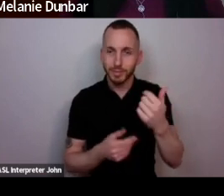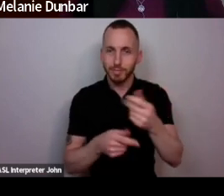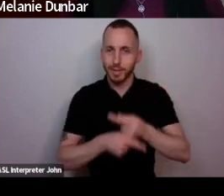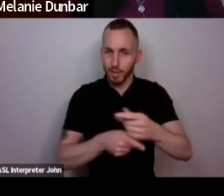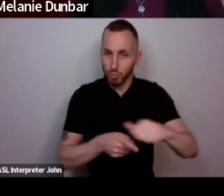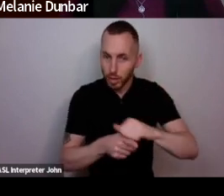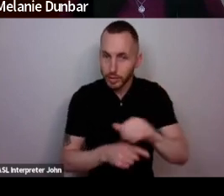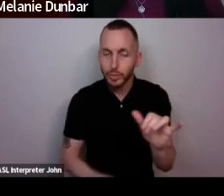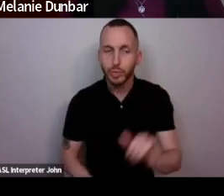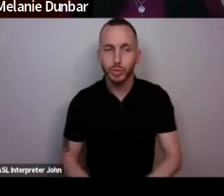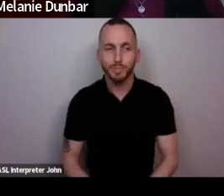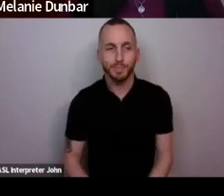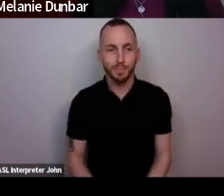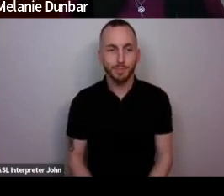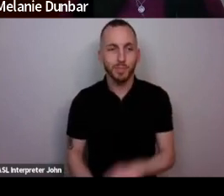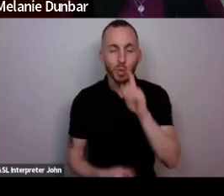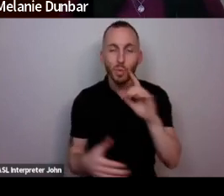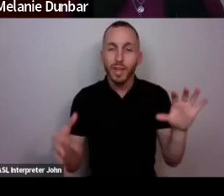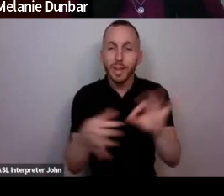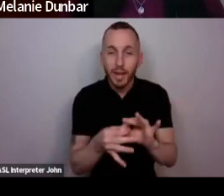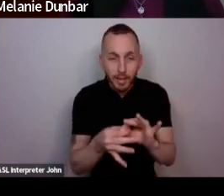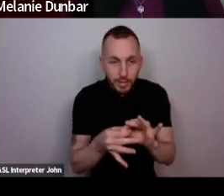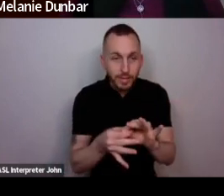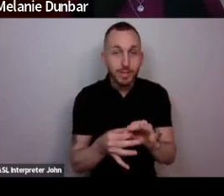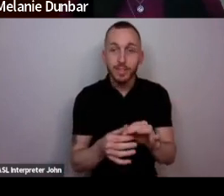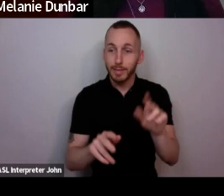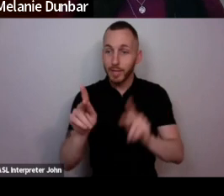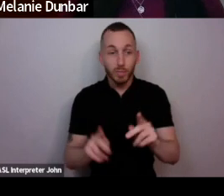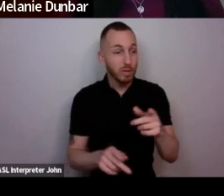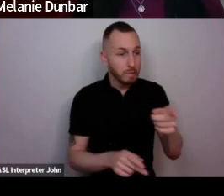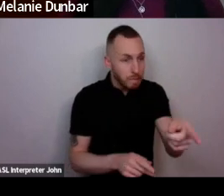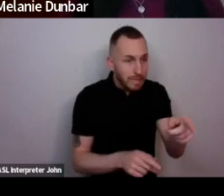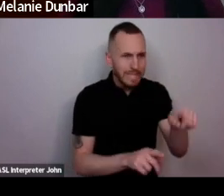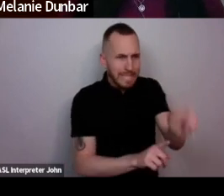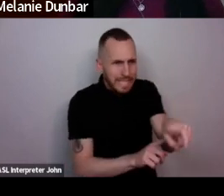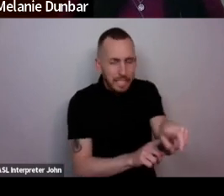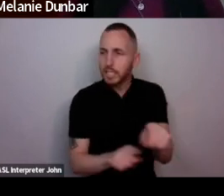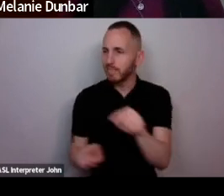it also connects impacted persons with resources at any point in the phases of the disaster cycle.